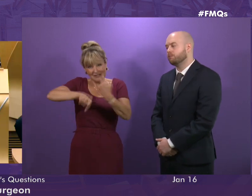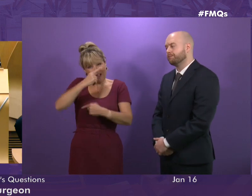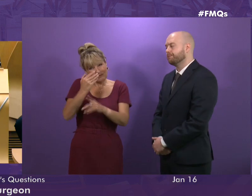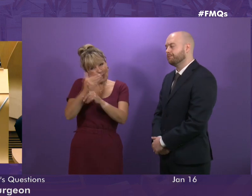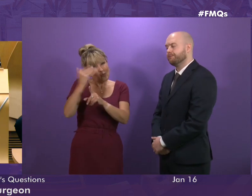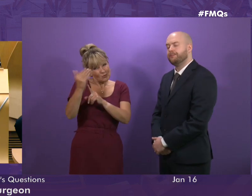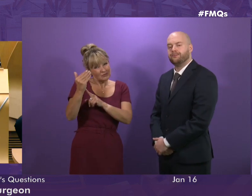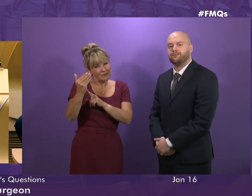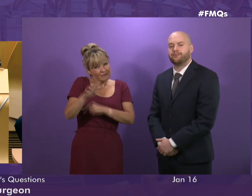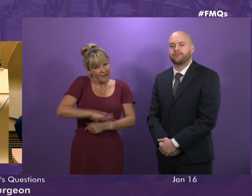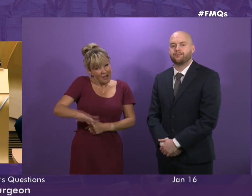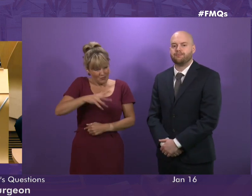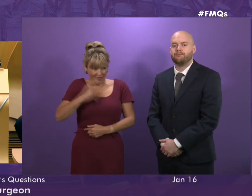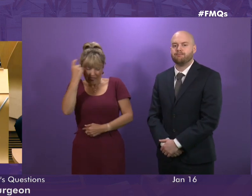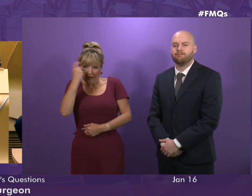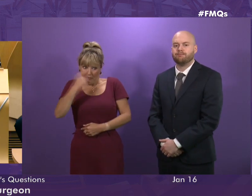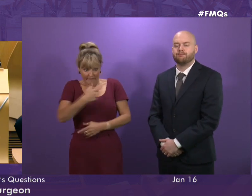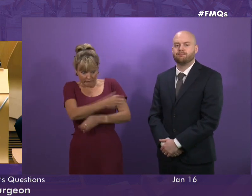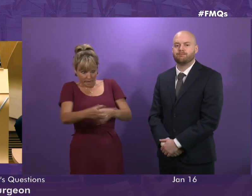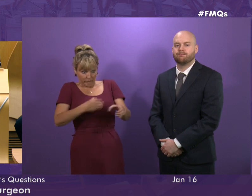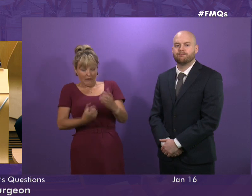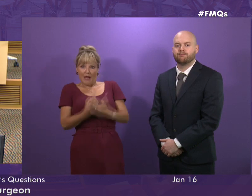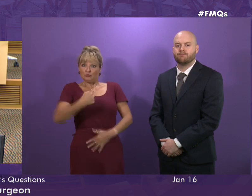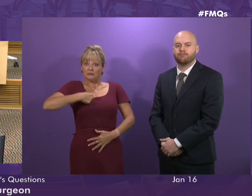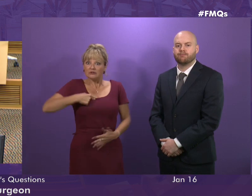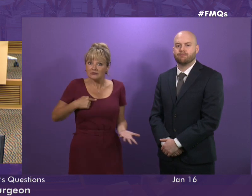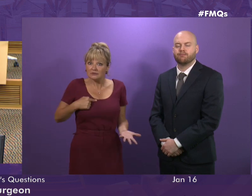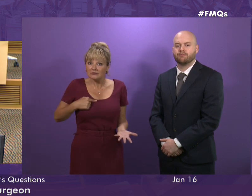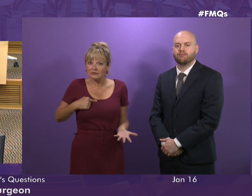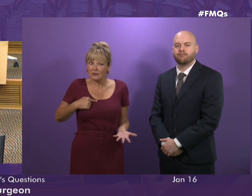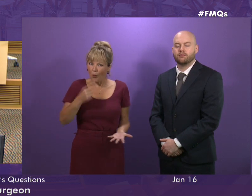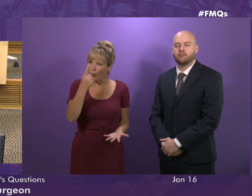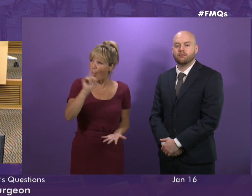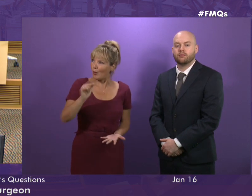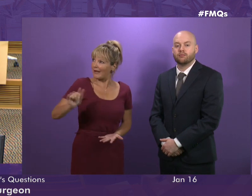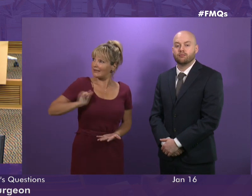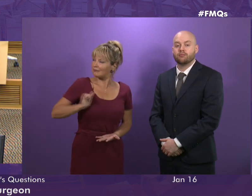always consider such matters from the perspective of the care that we would want our relatives